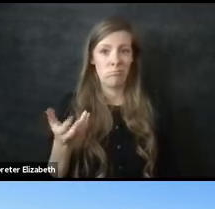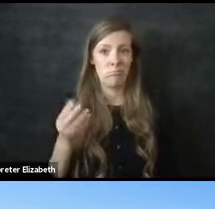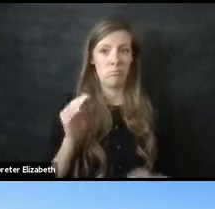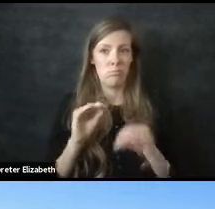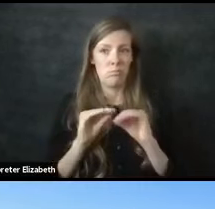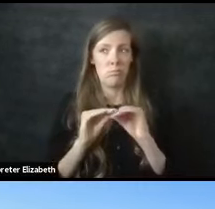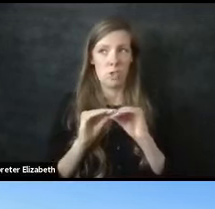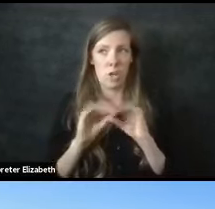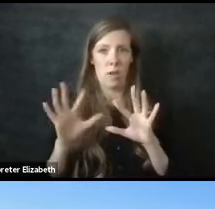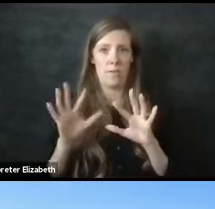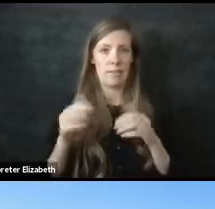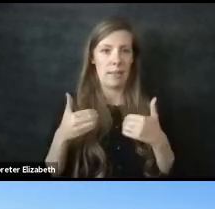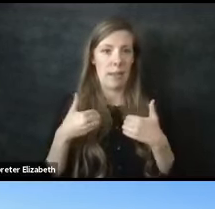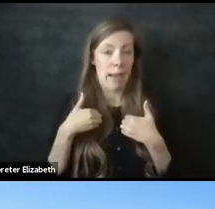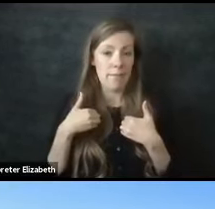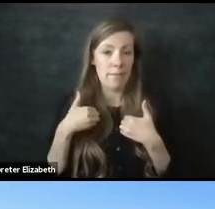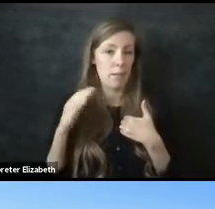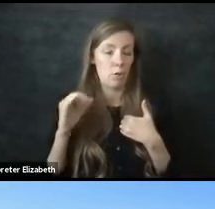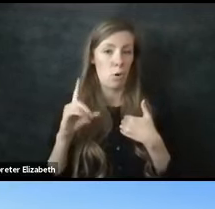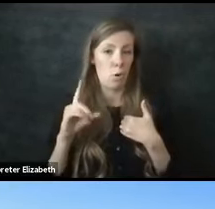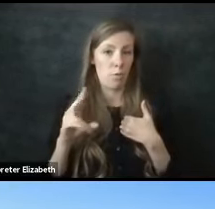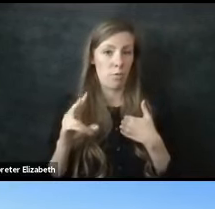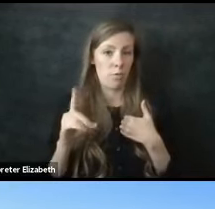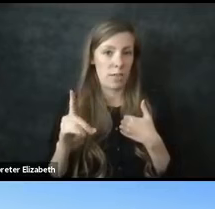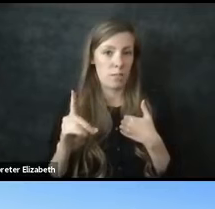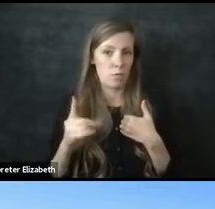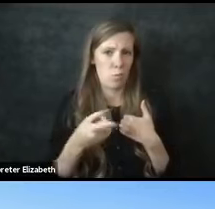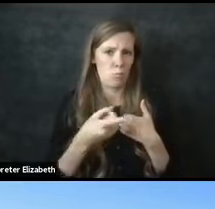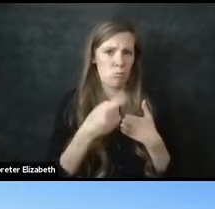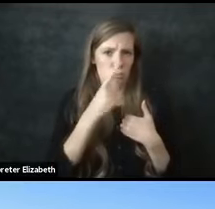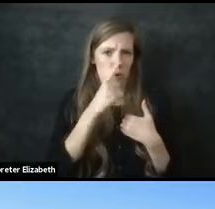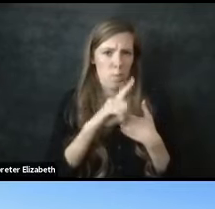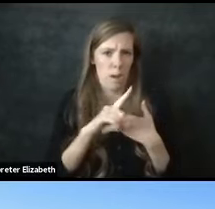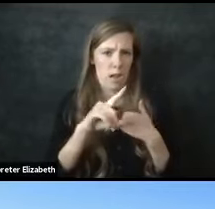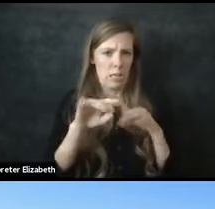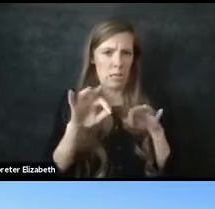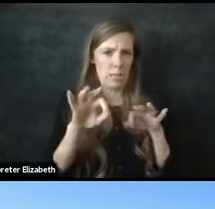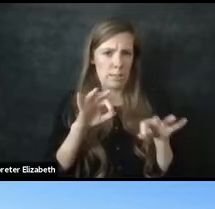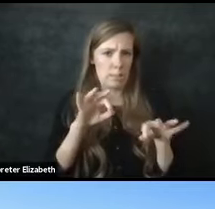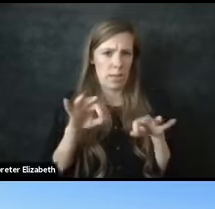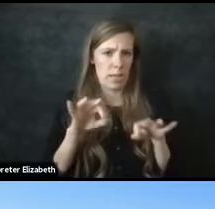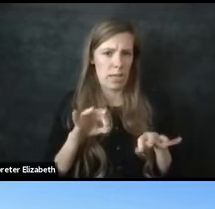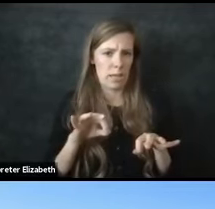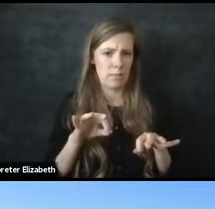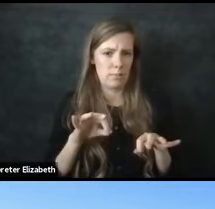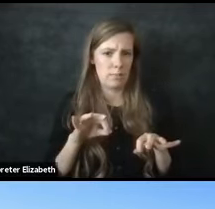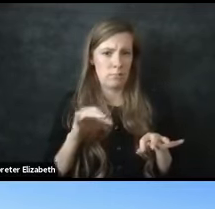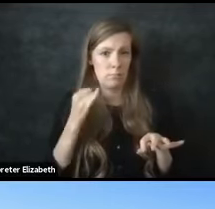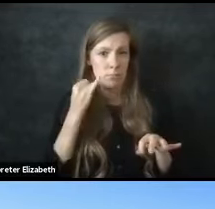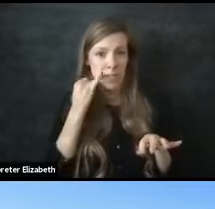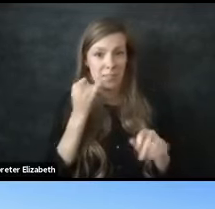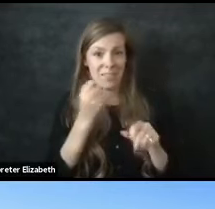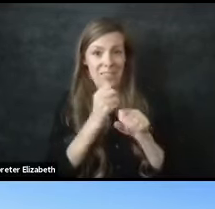contracting it. Can you talk about the safety of the vaccine versus the